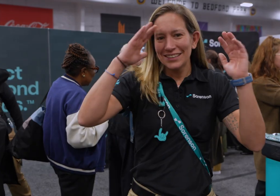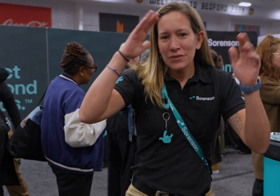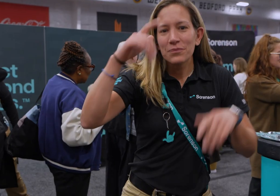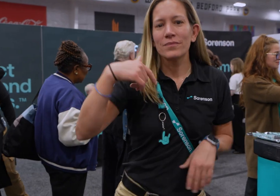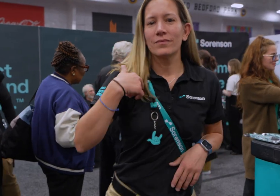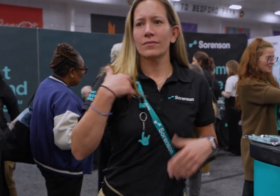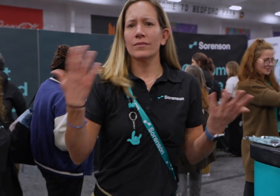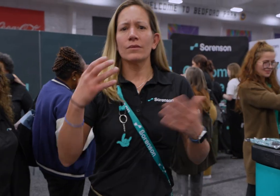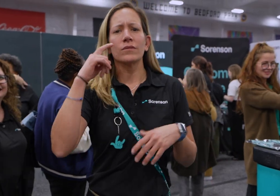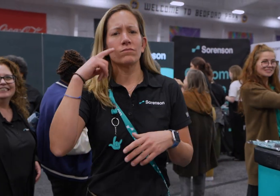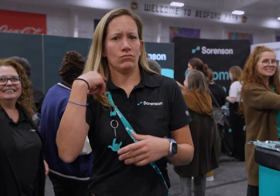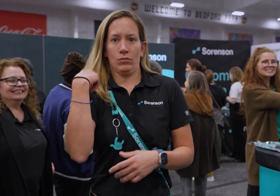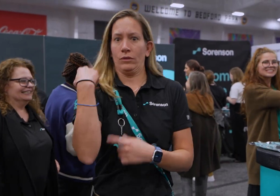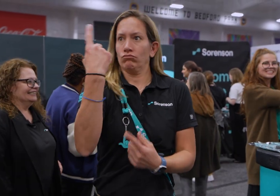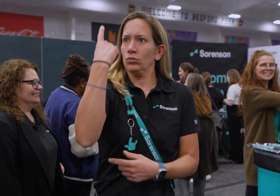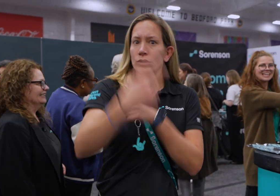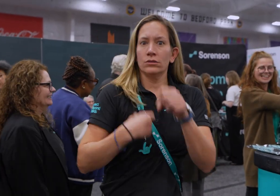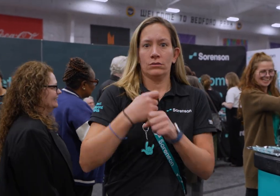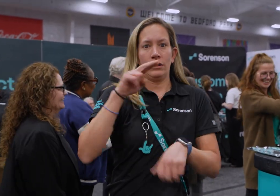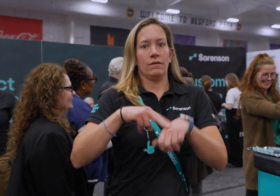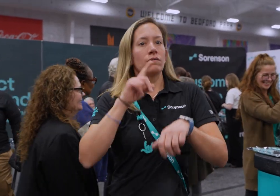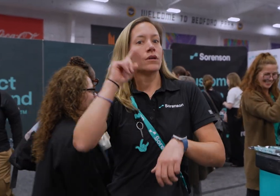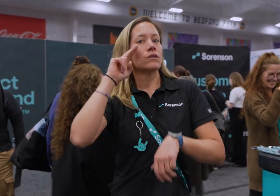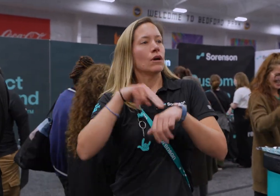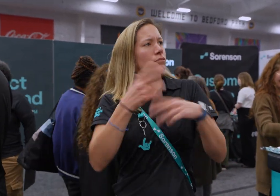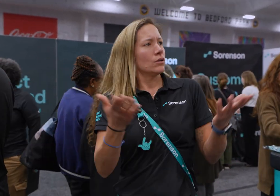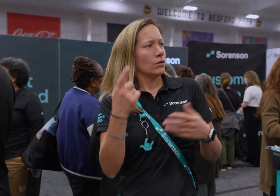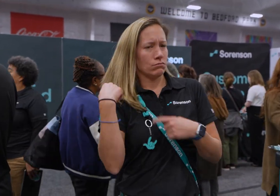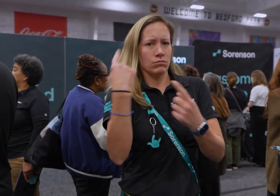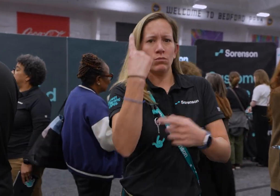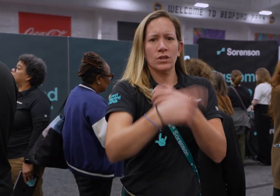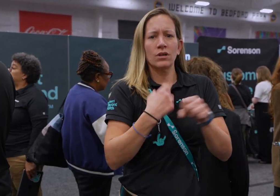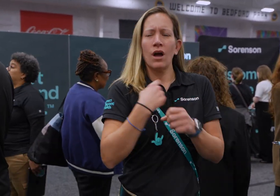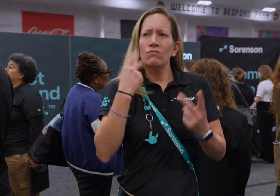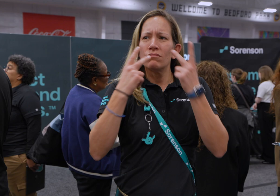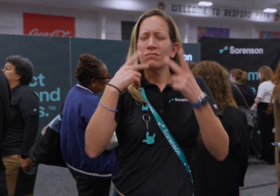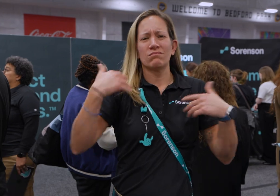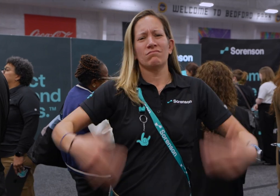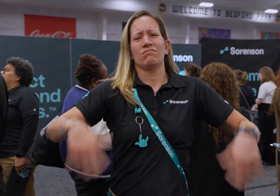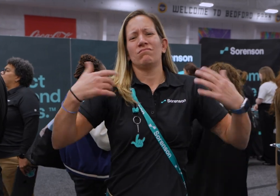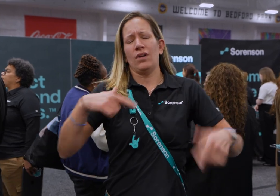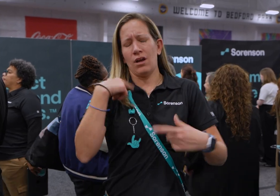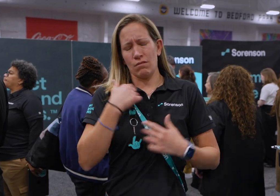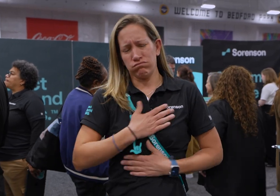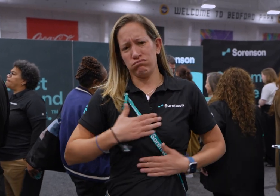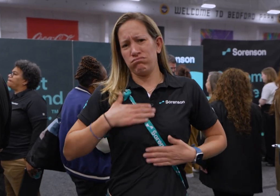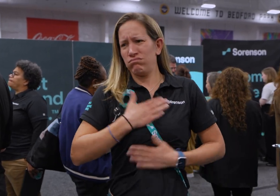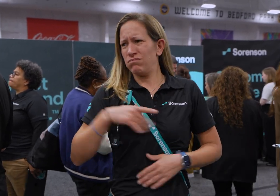Hey! At this year's DeafNation Expo, I've been able to see and enjoy so much.